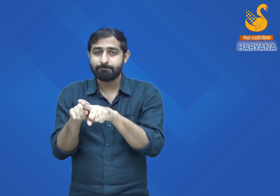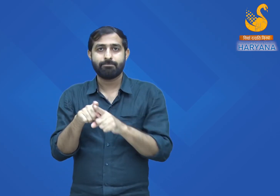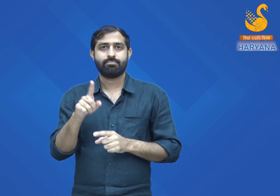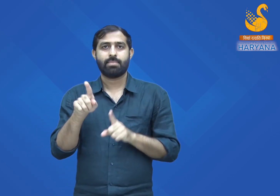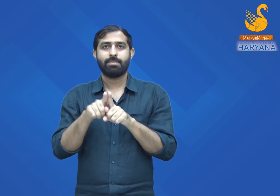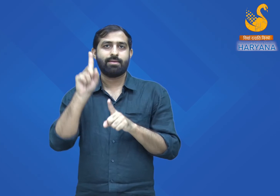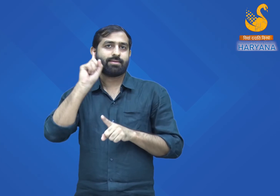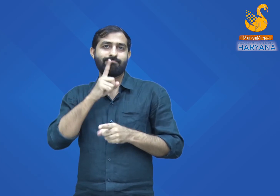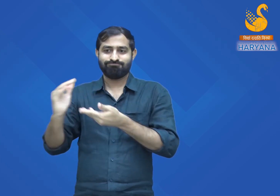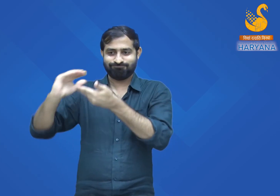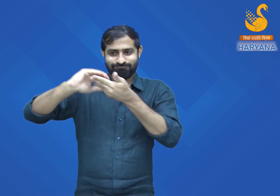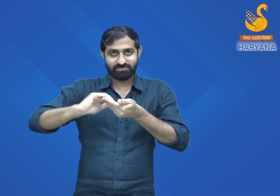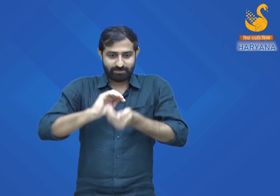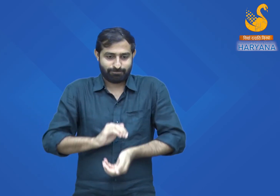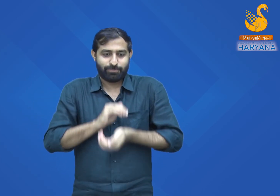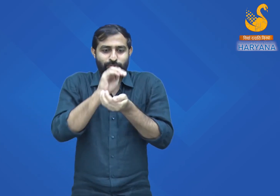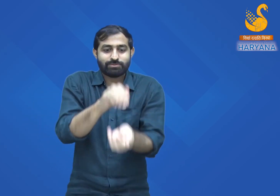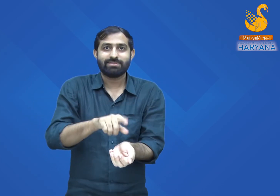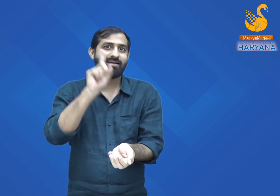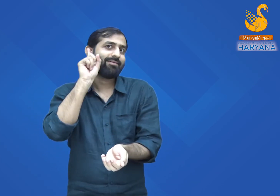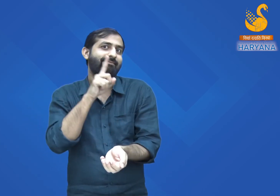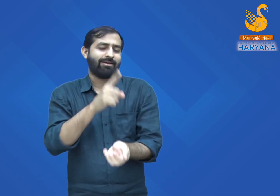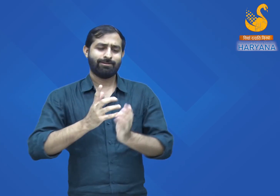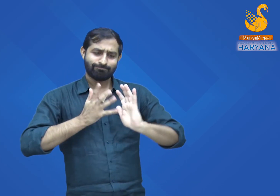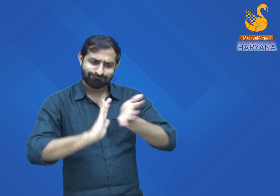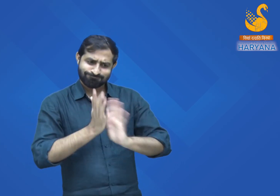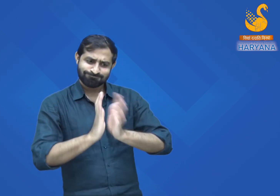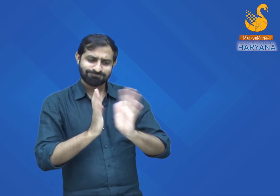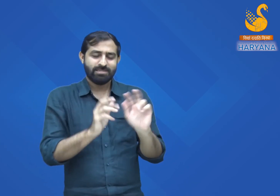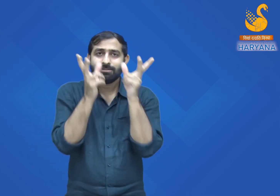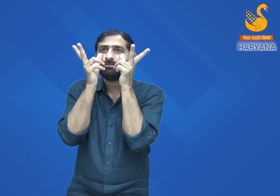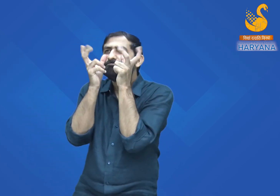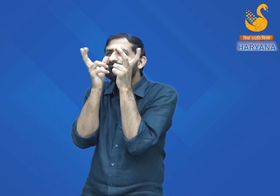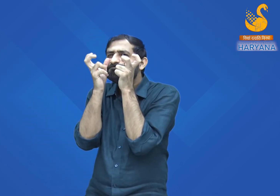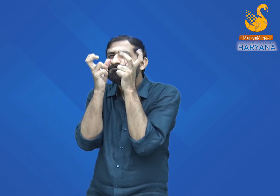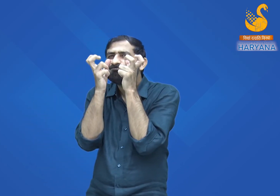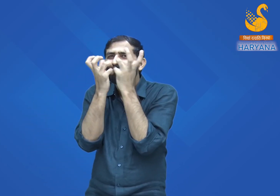Similarly, a deaf child also goes through the same thing. If the parents communicate in sign language,